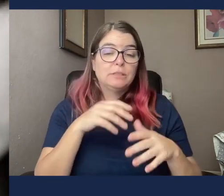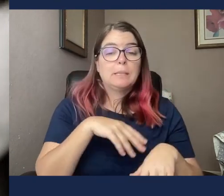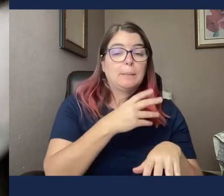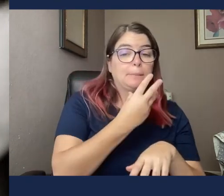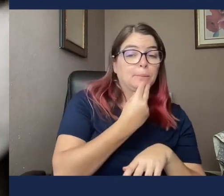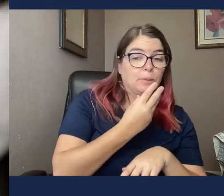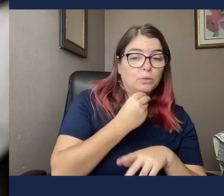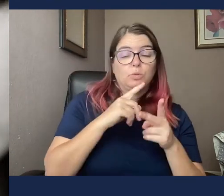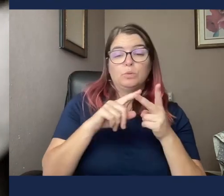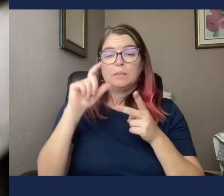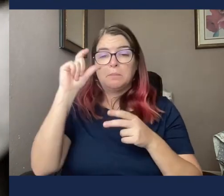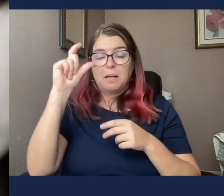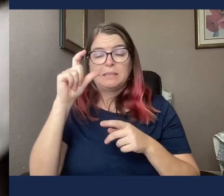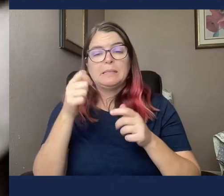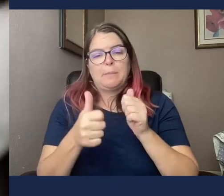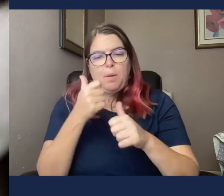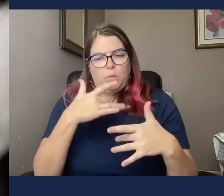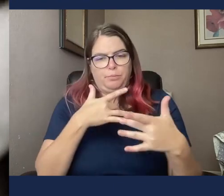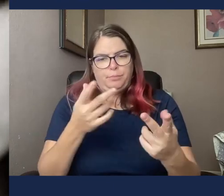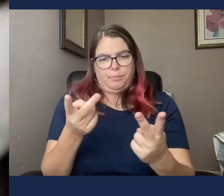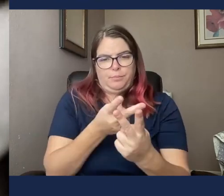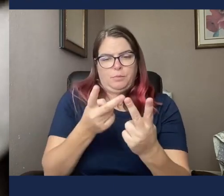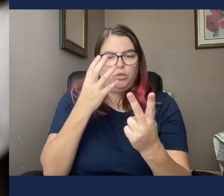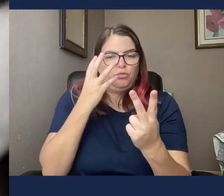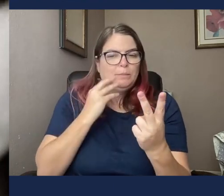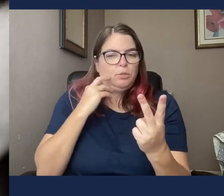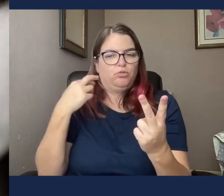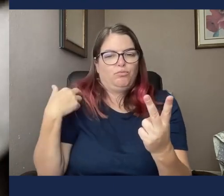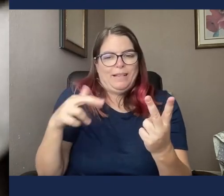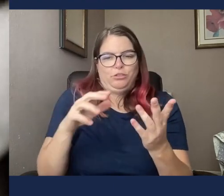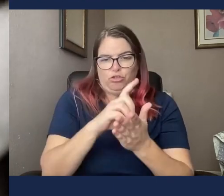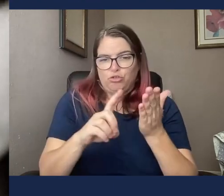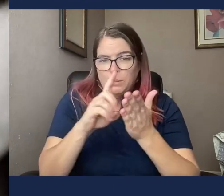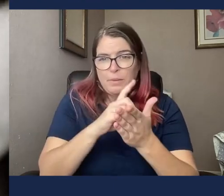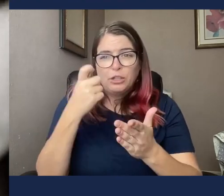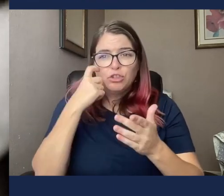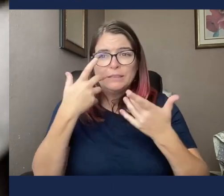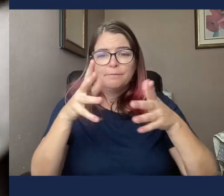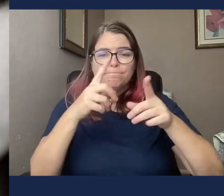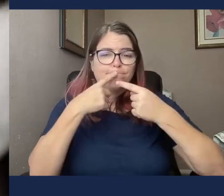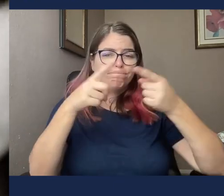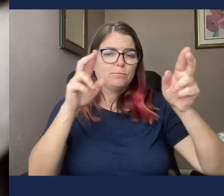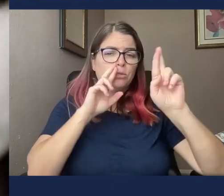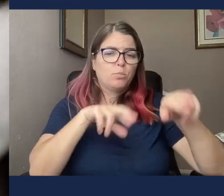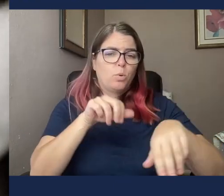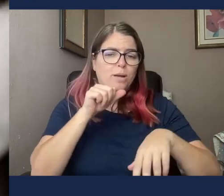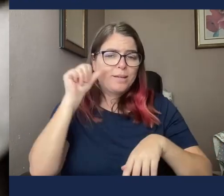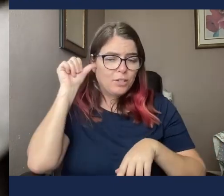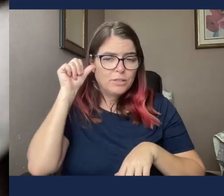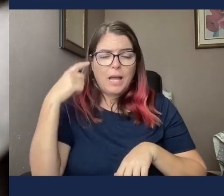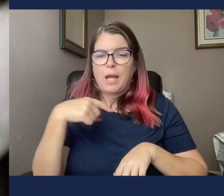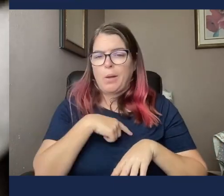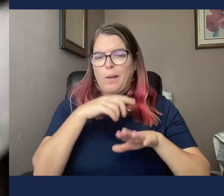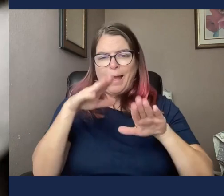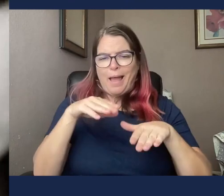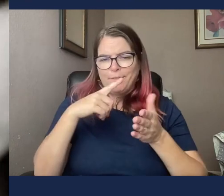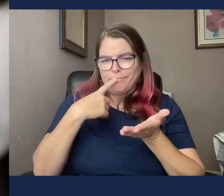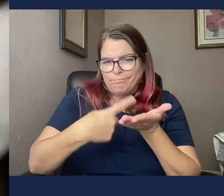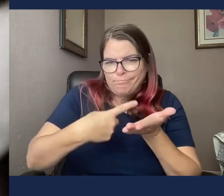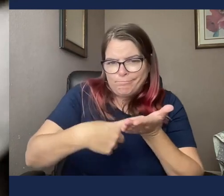have a favorable view of Islam. 37% have an unfavorable view. Another poll showed that 56% of Americans are very concerned